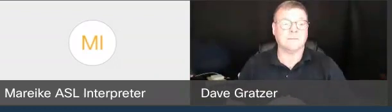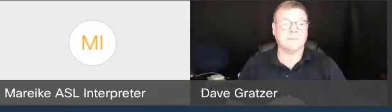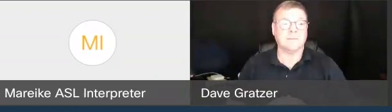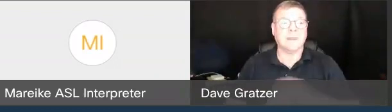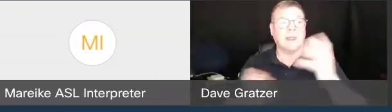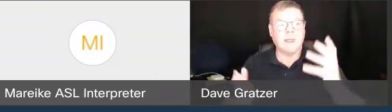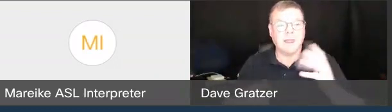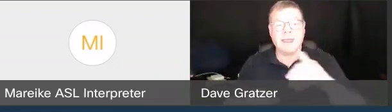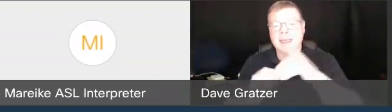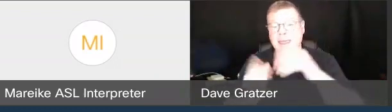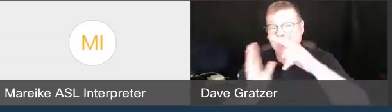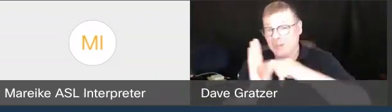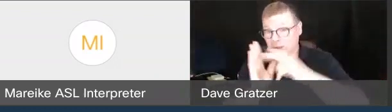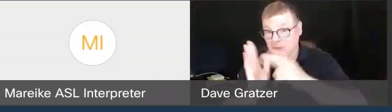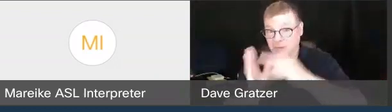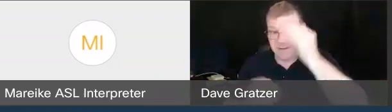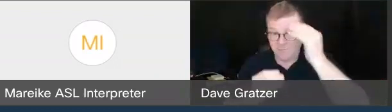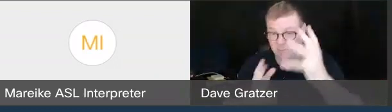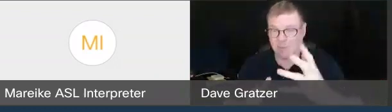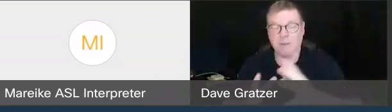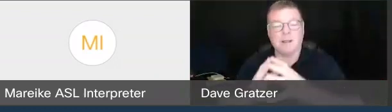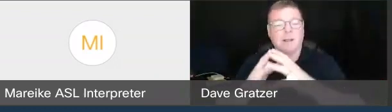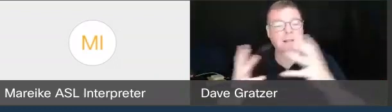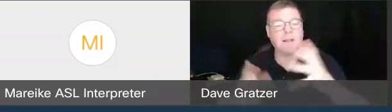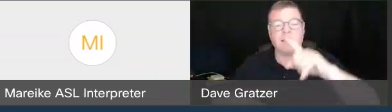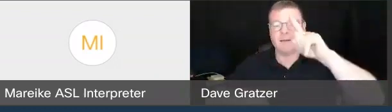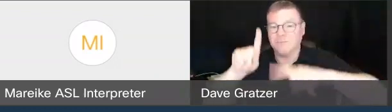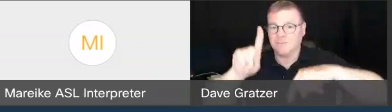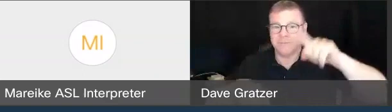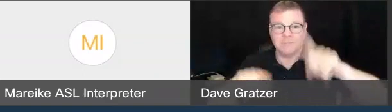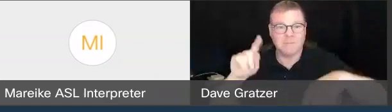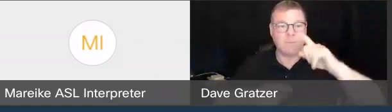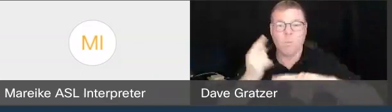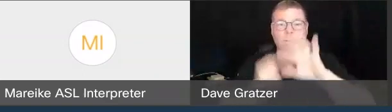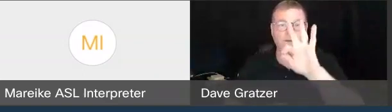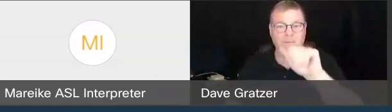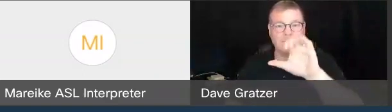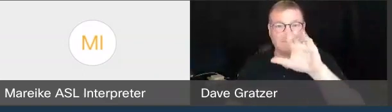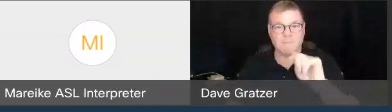the literature, there were lots of variability in what FACT models look like. Some included